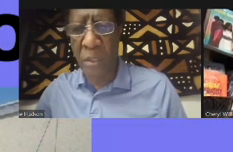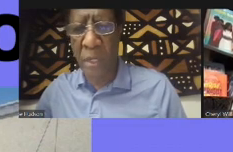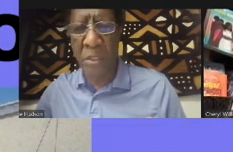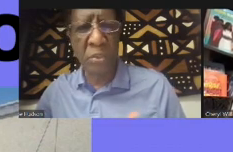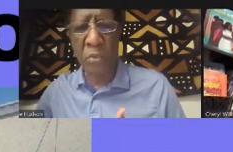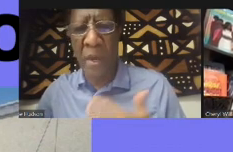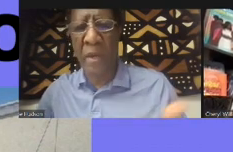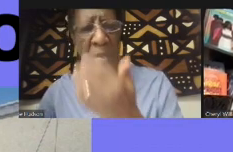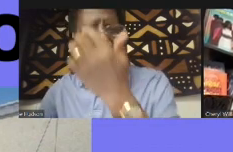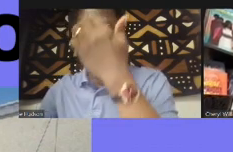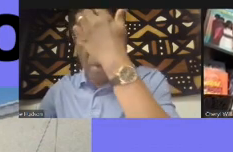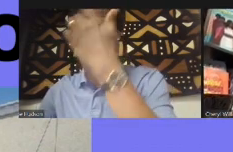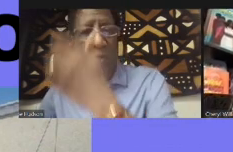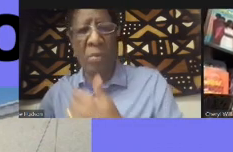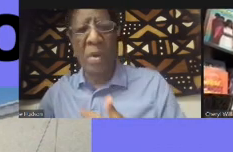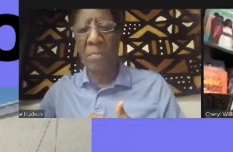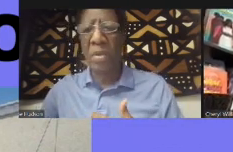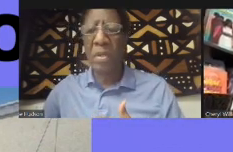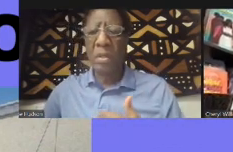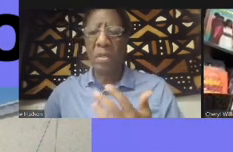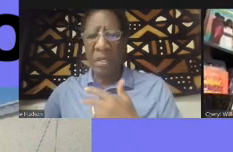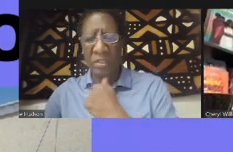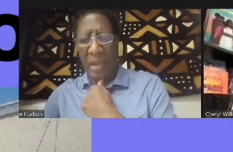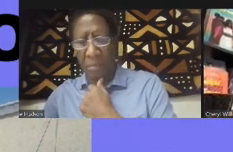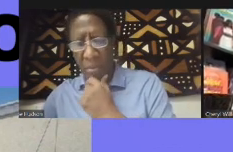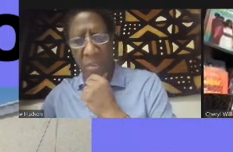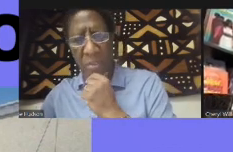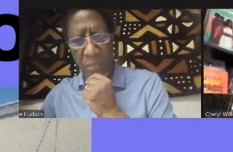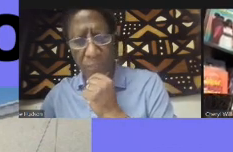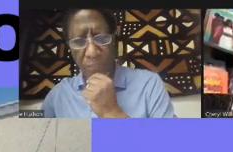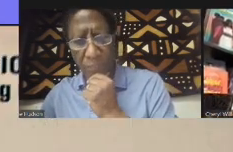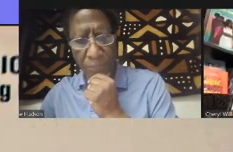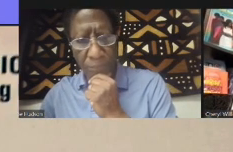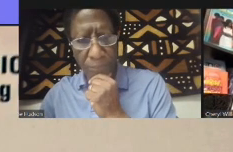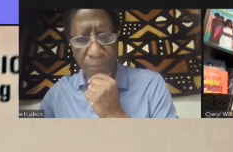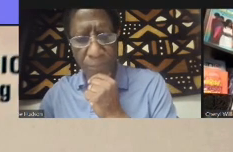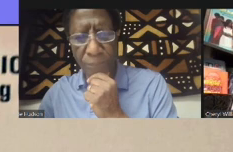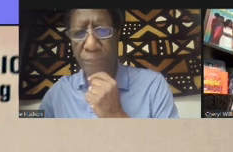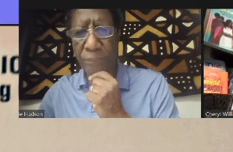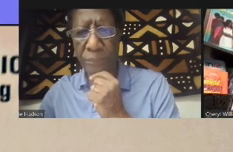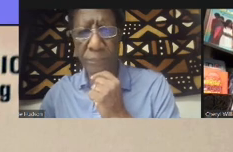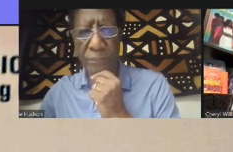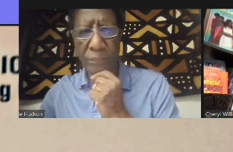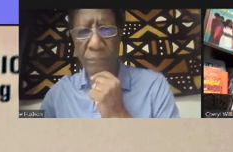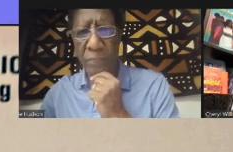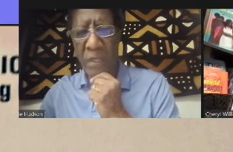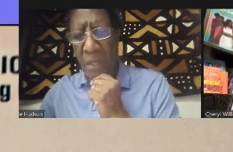And this is where I grew up. Next slide, please.